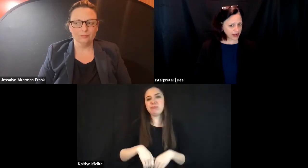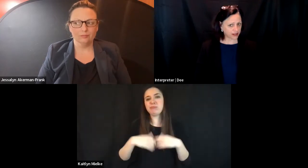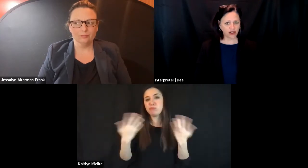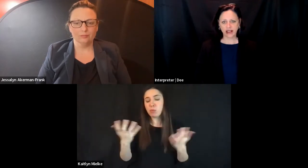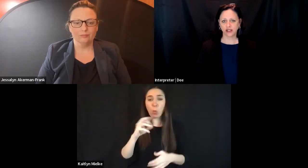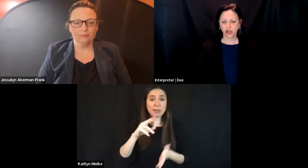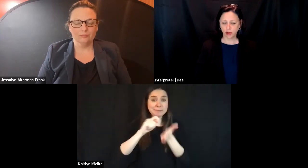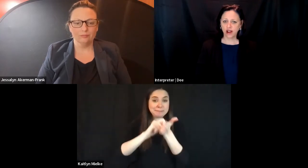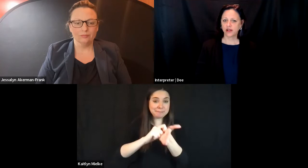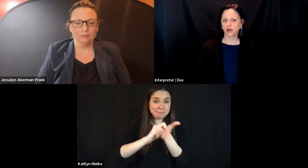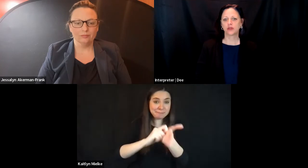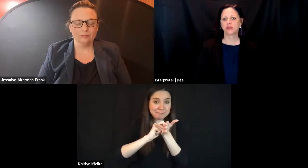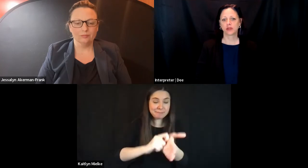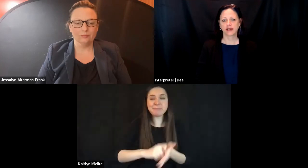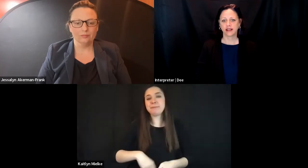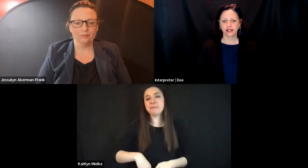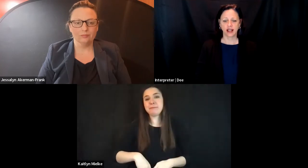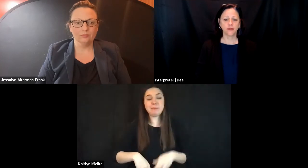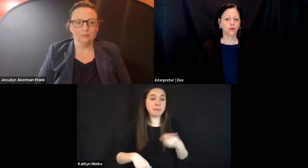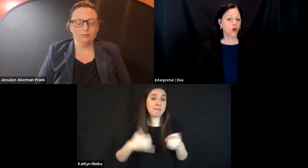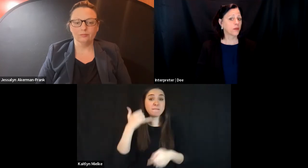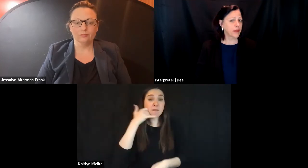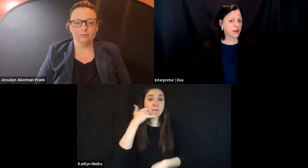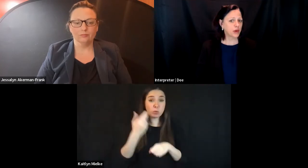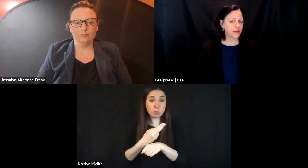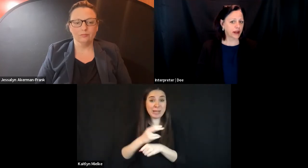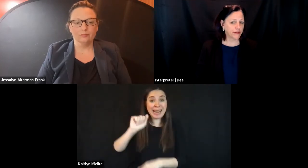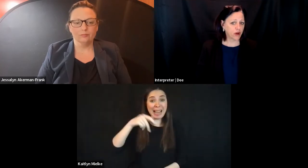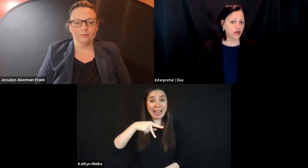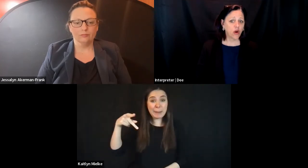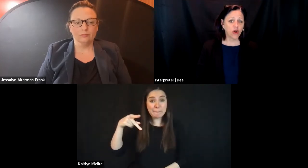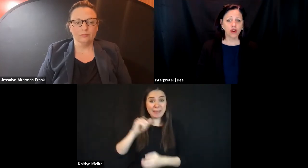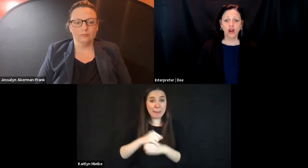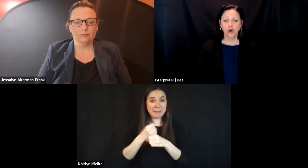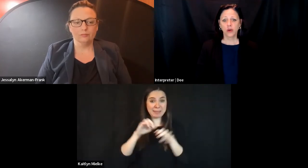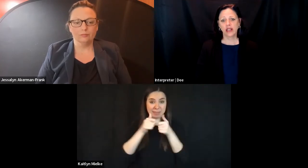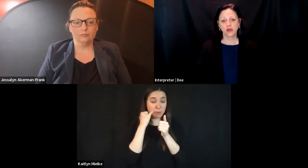To comiewngt with hearing people, I bring in an interpreter.